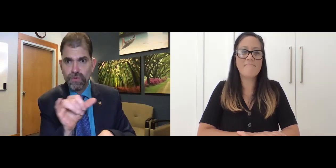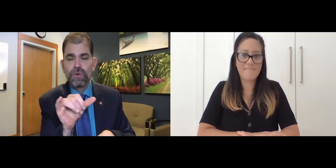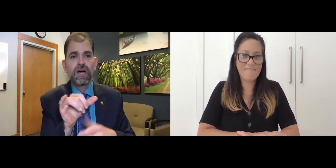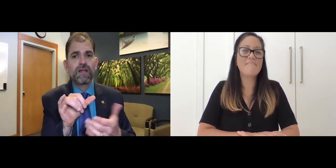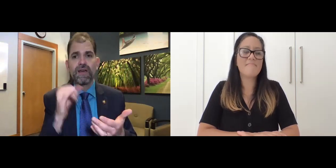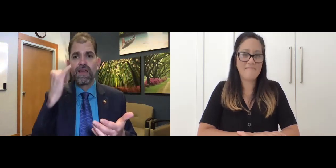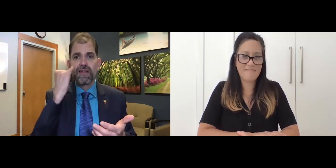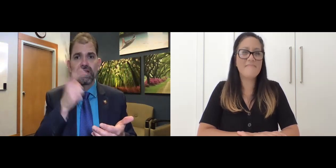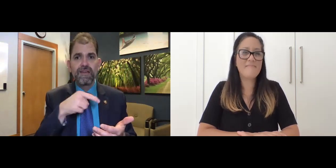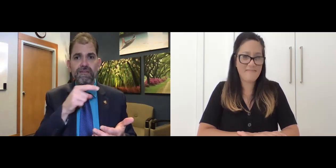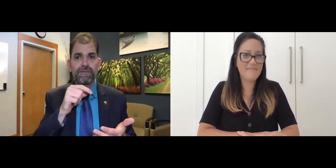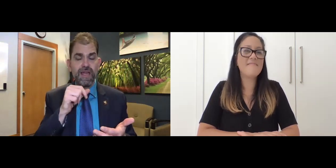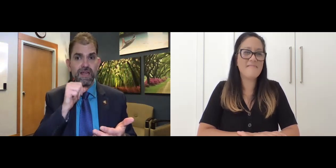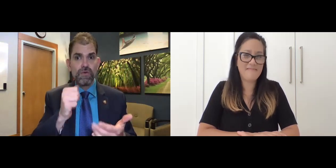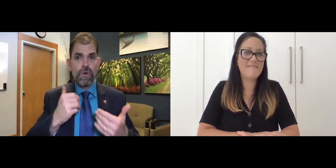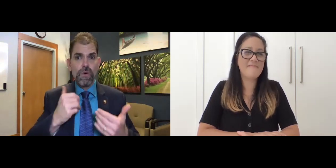as well.